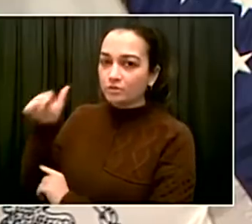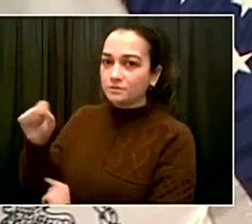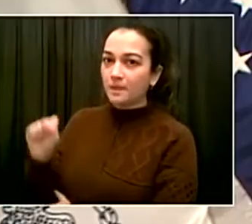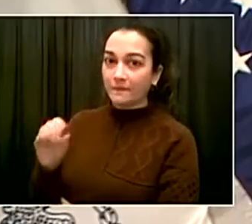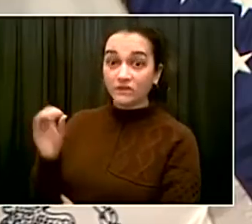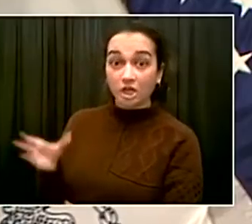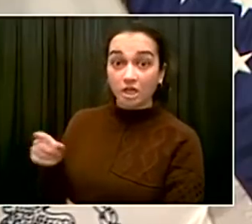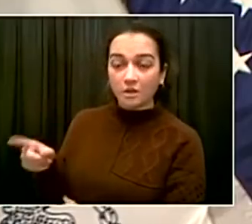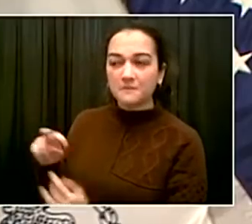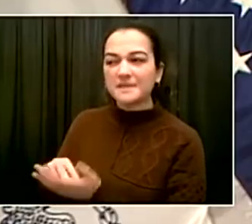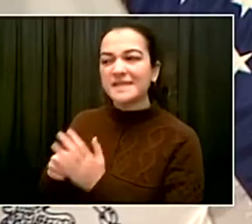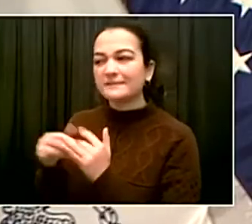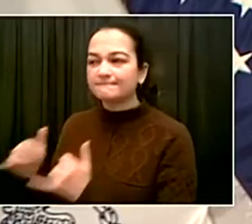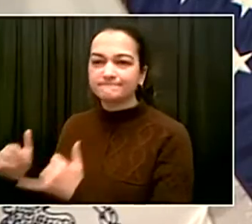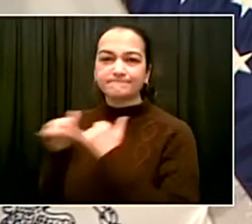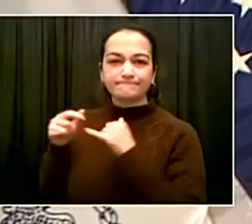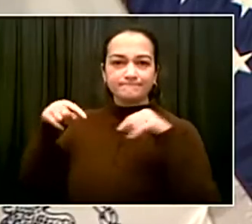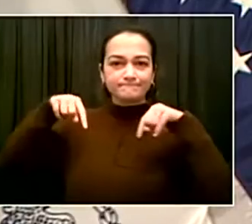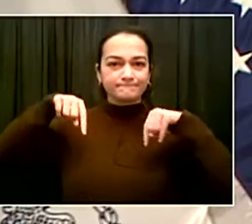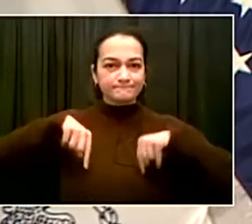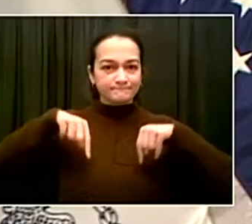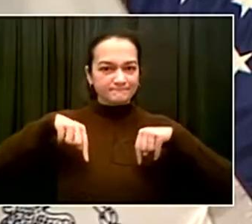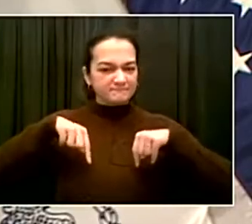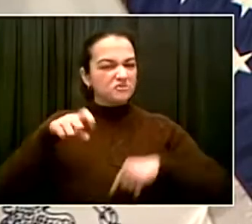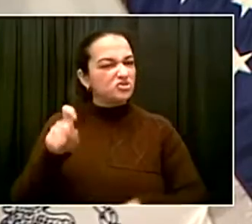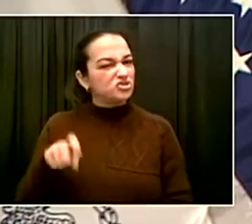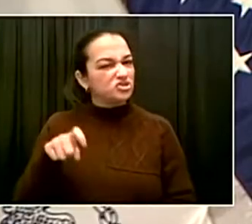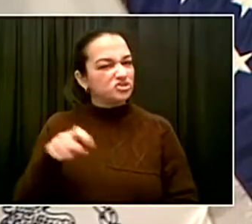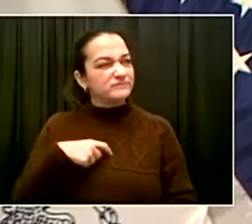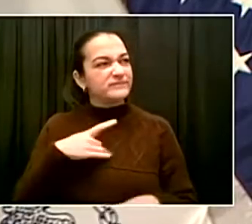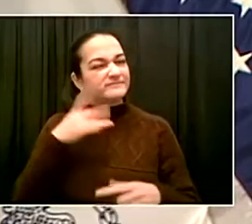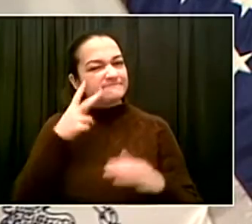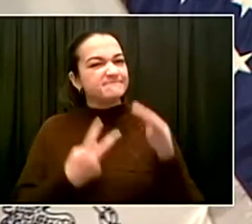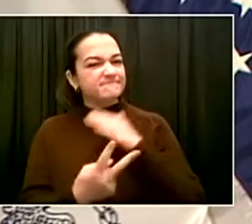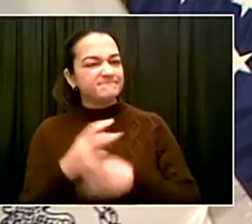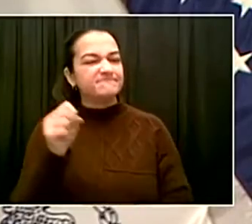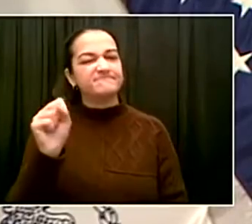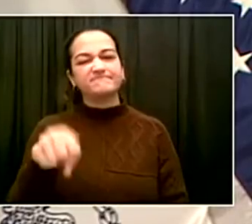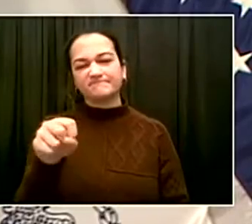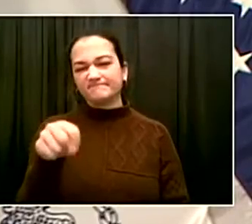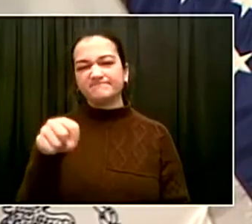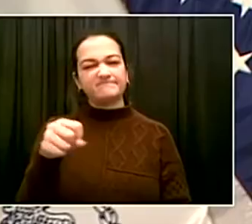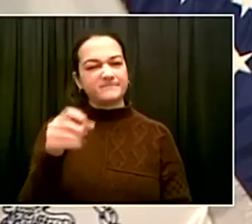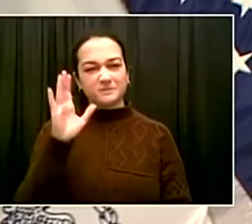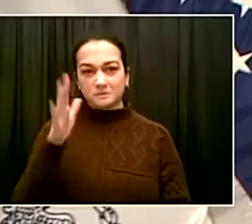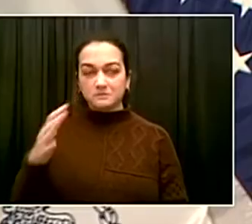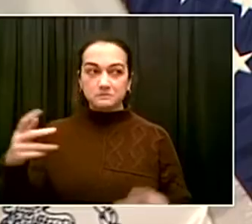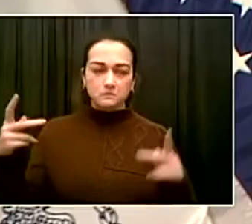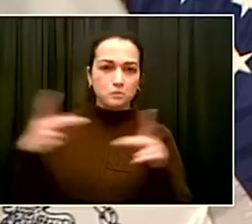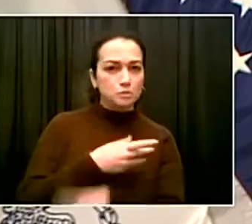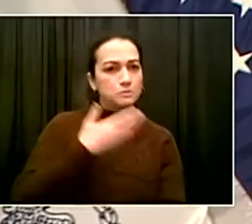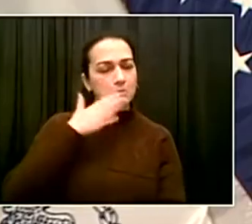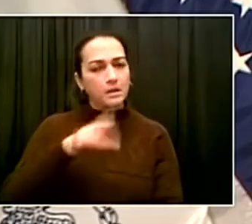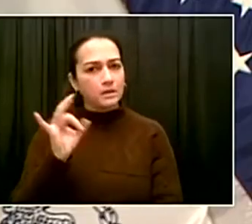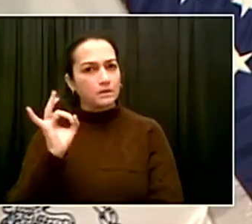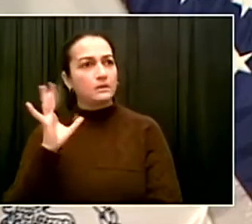PRESENCE. SO THERE IS A LOT MORE TO LEARN, AS I SAID, BUT RIGHT NOW, BASED ON WHAT WE KNOW, WE